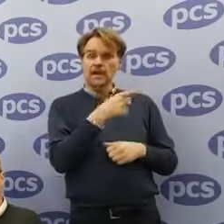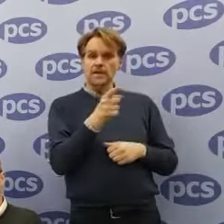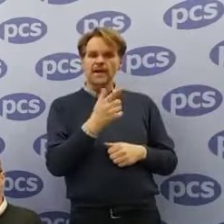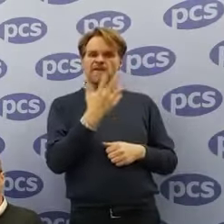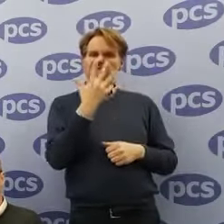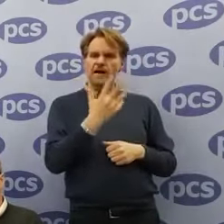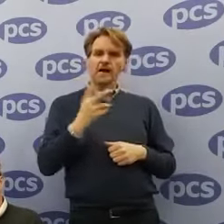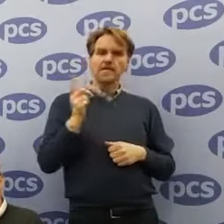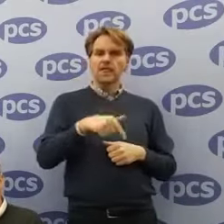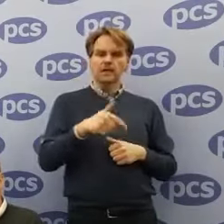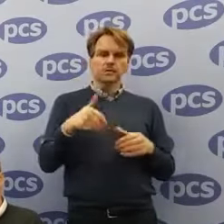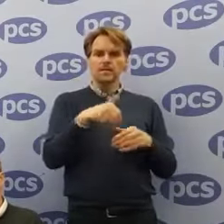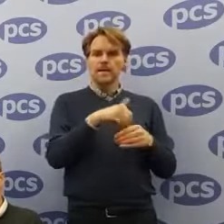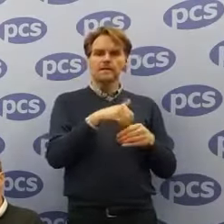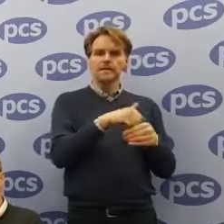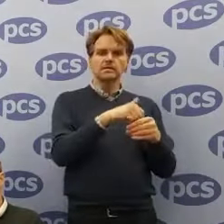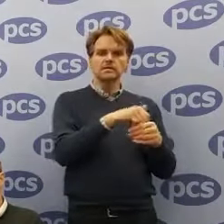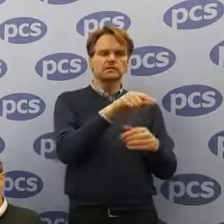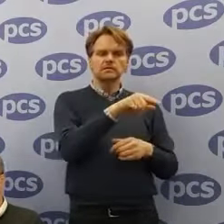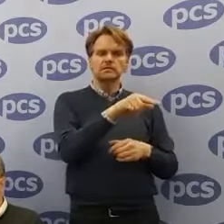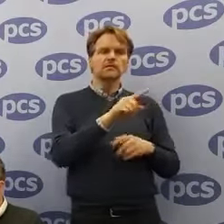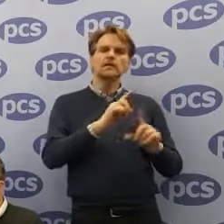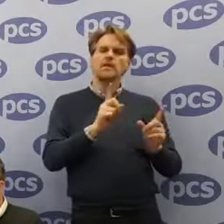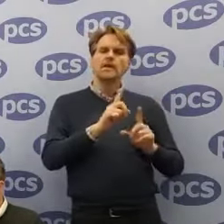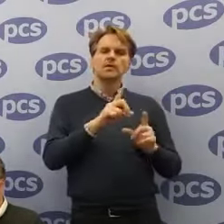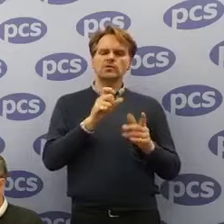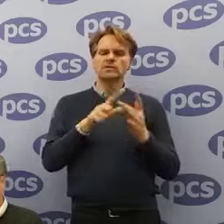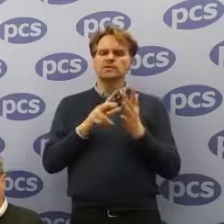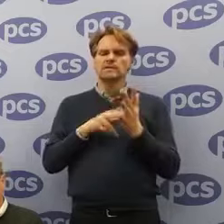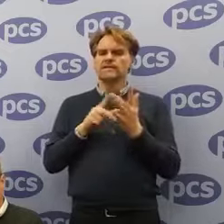they weren't in the civil service and their managers and their political